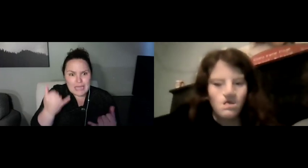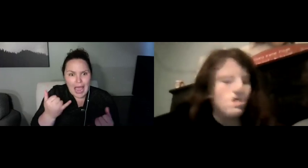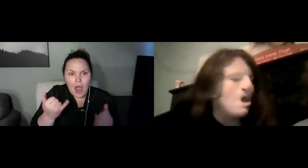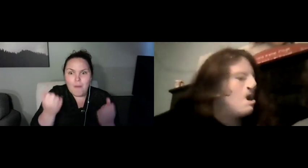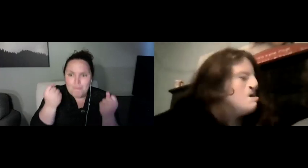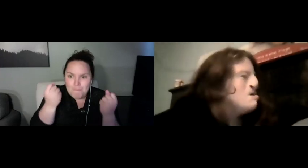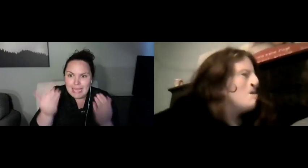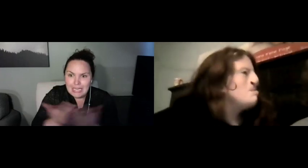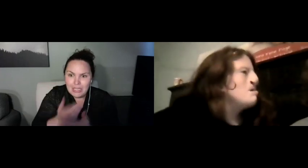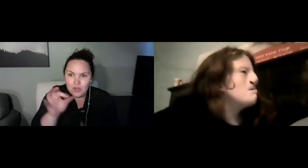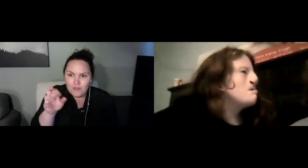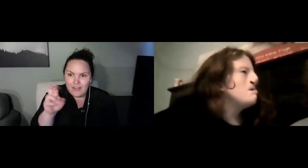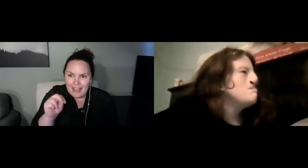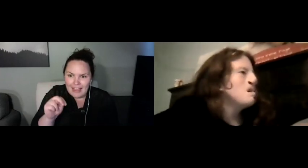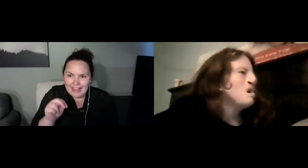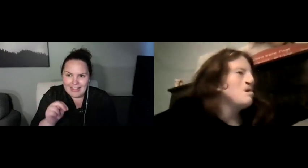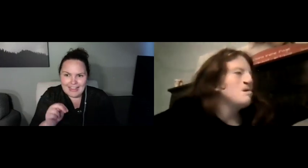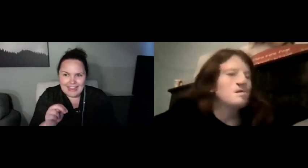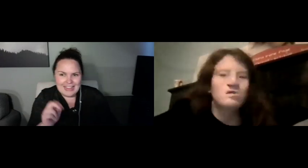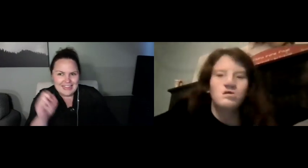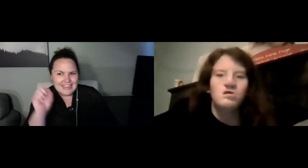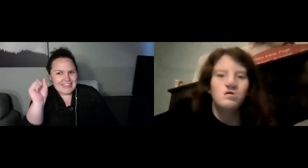Eme: Yea! I love it.